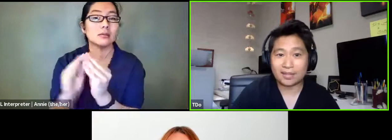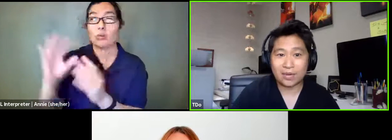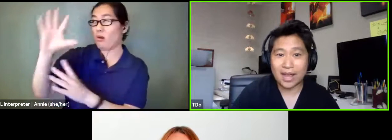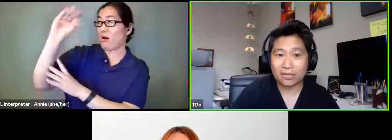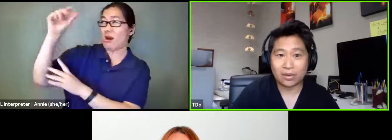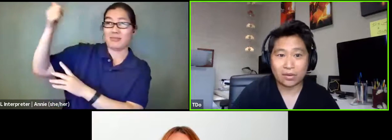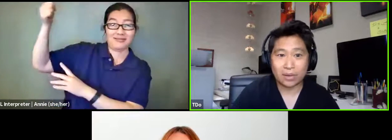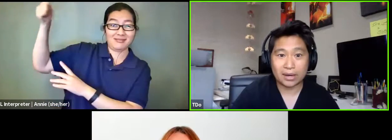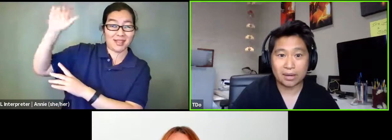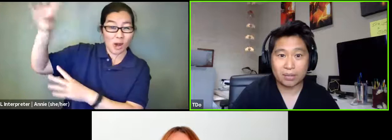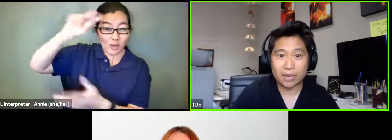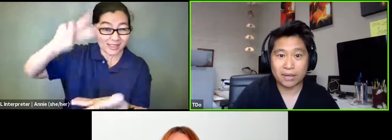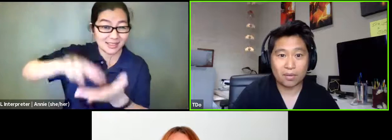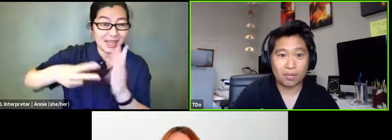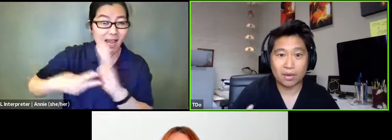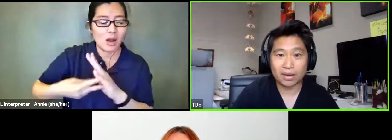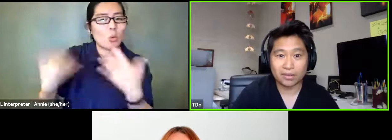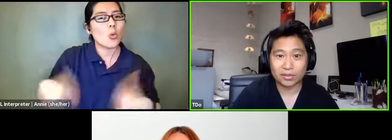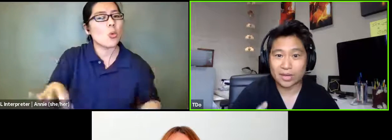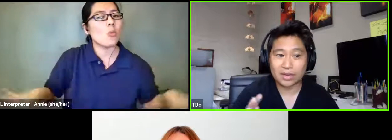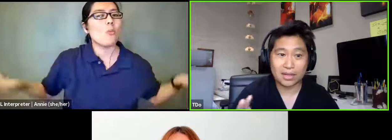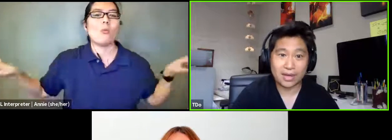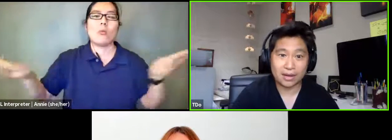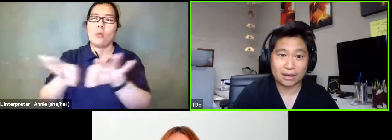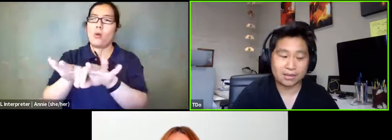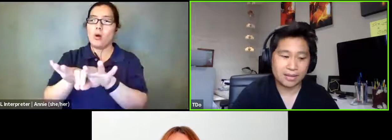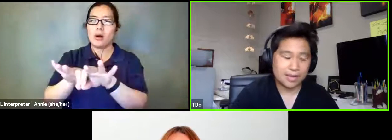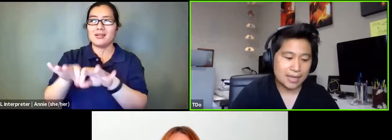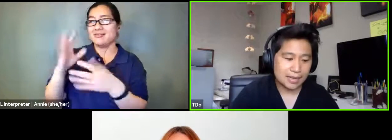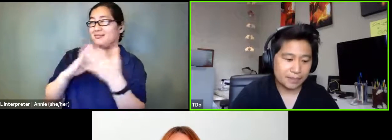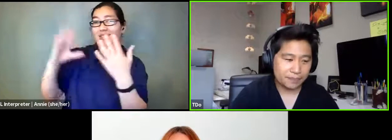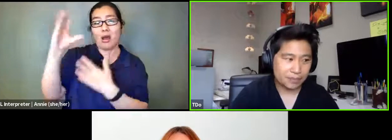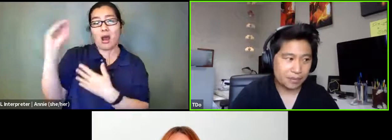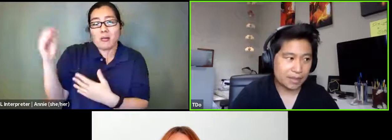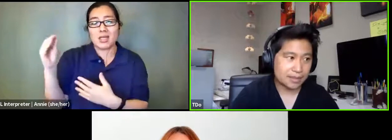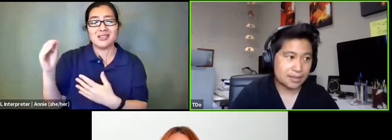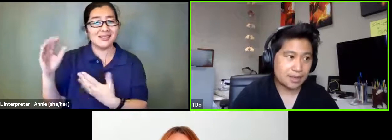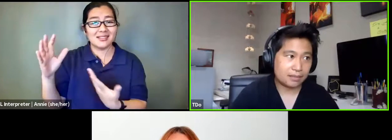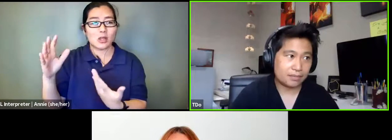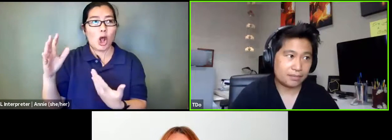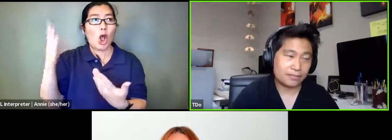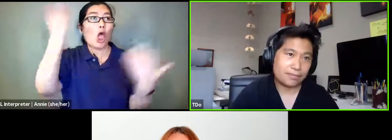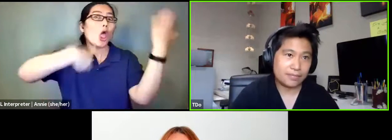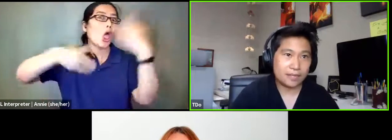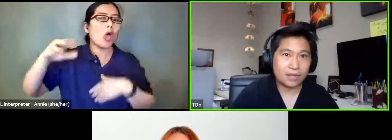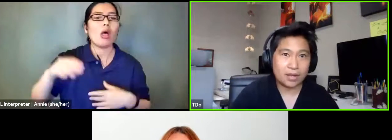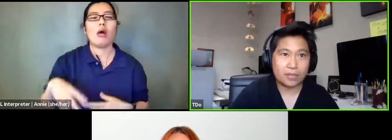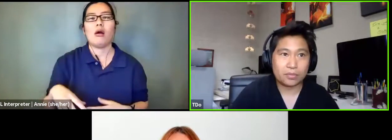that don't have it on their radar or might not want or care. But I can say if the company